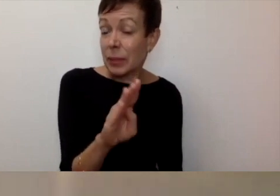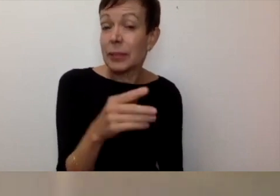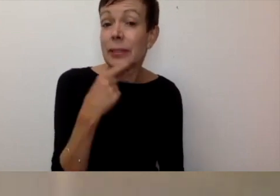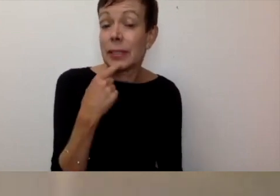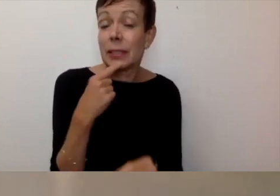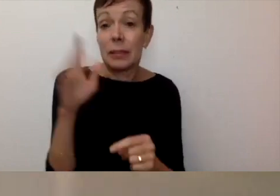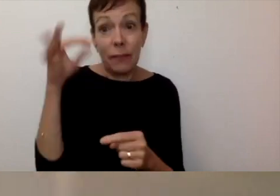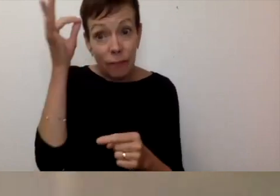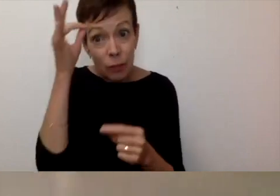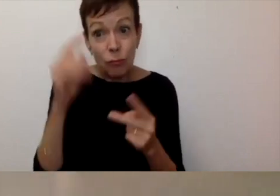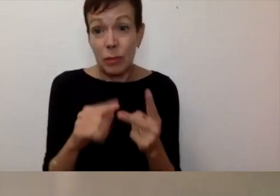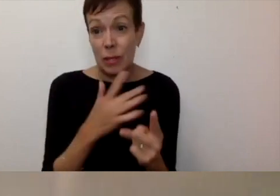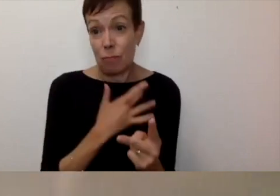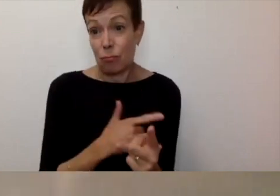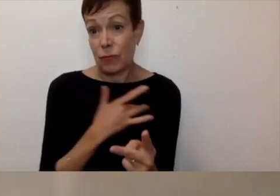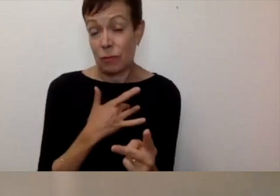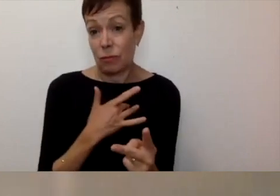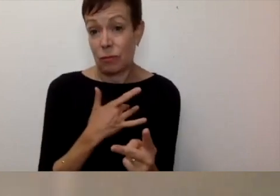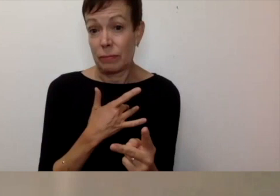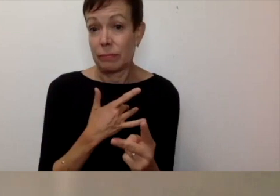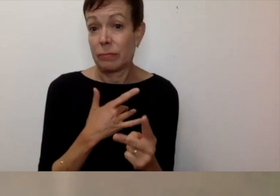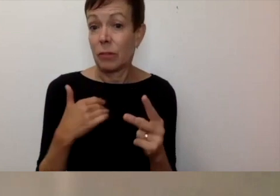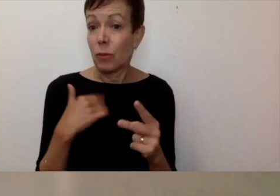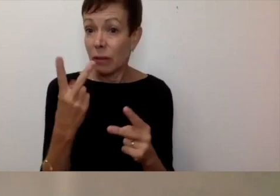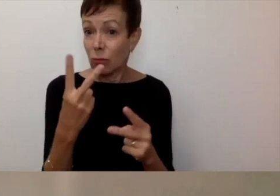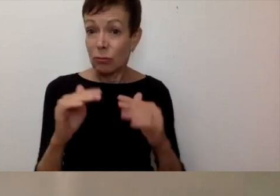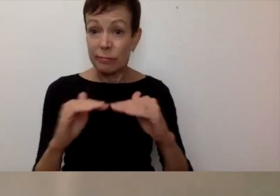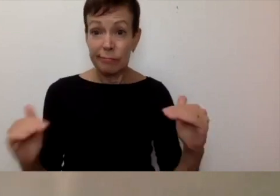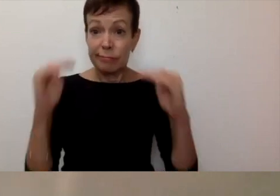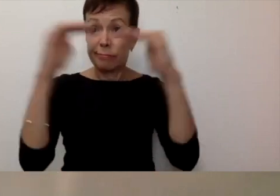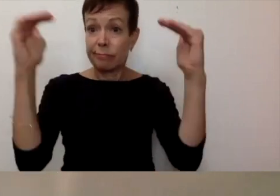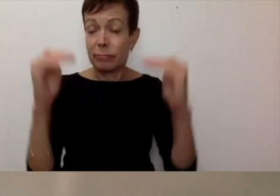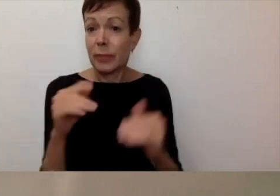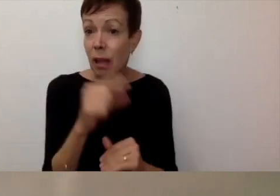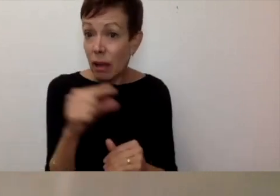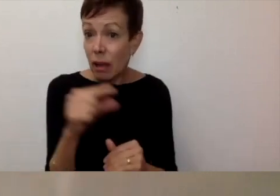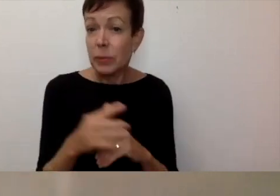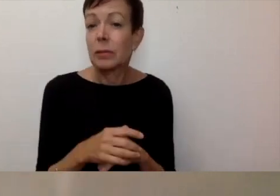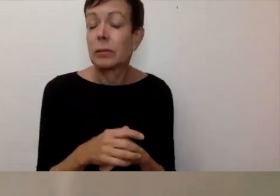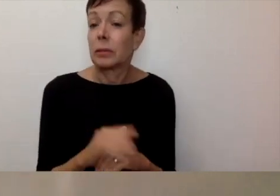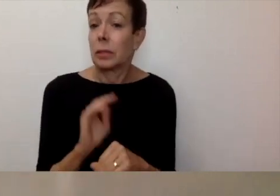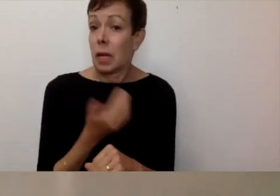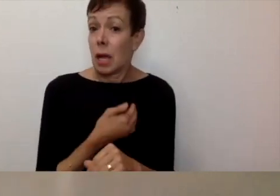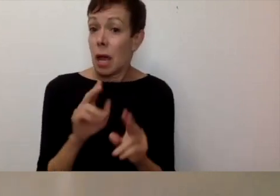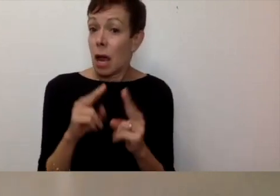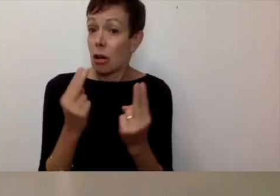divided between the two levels of a government there is a major project that the union is working right now it's the revision